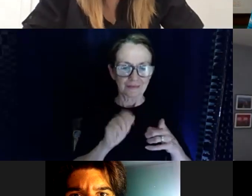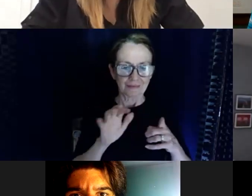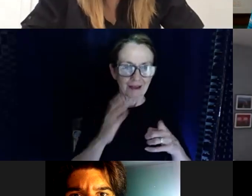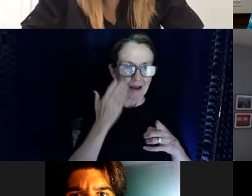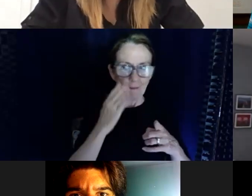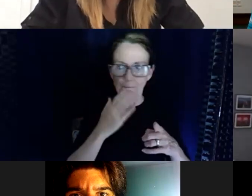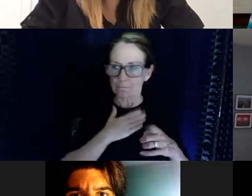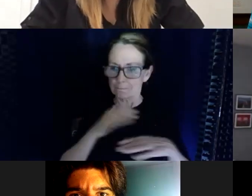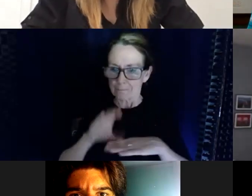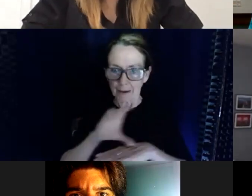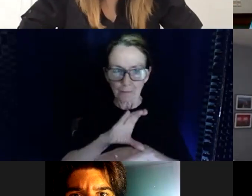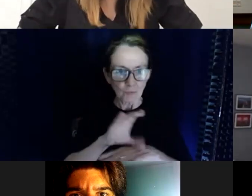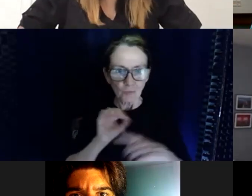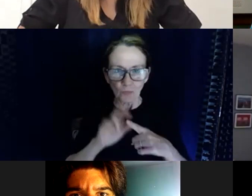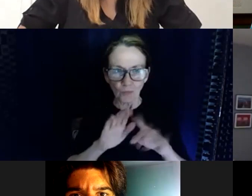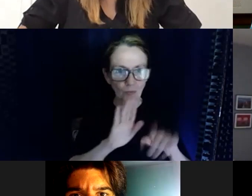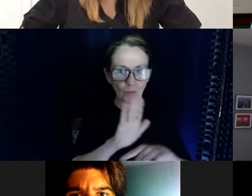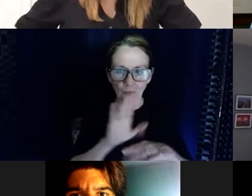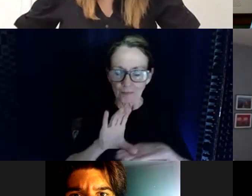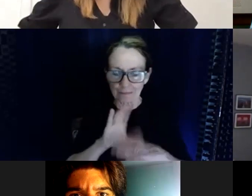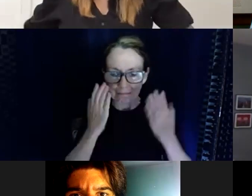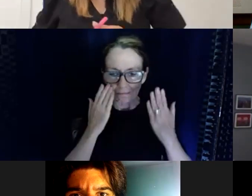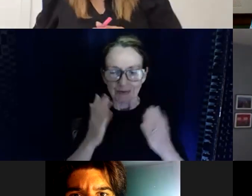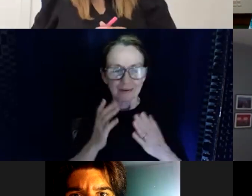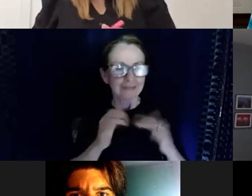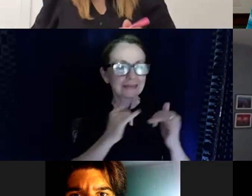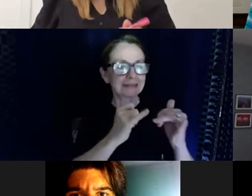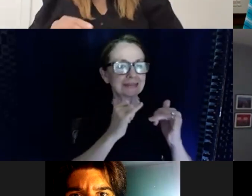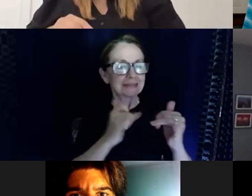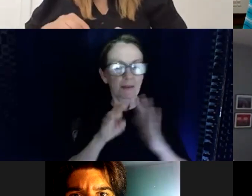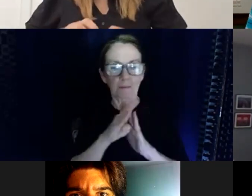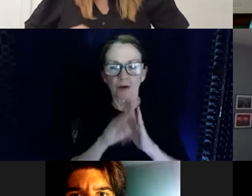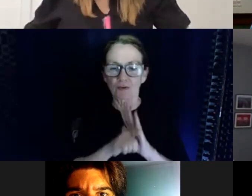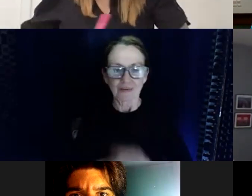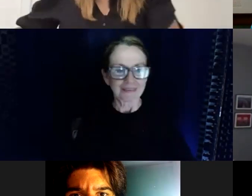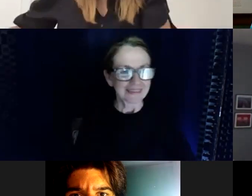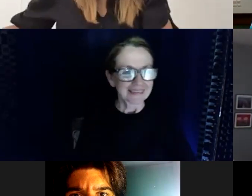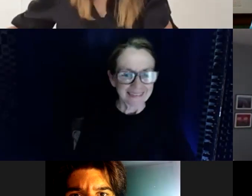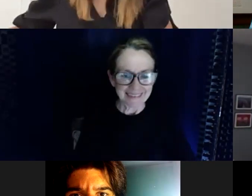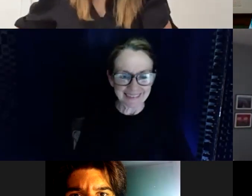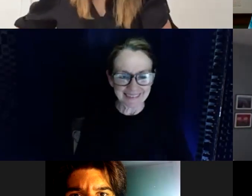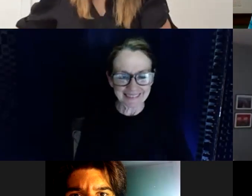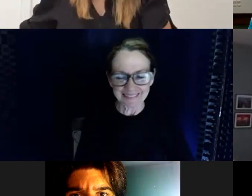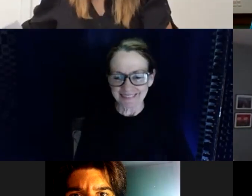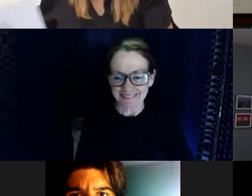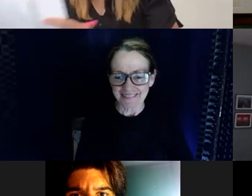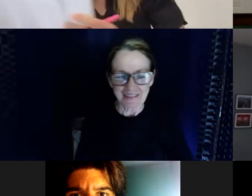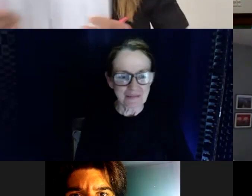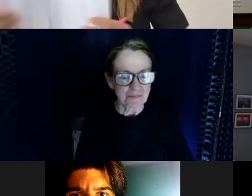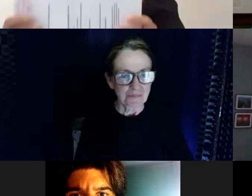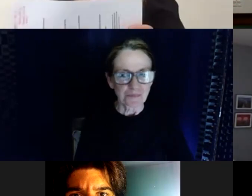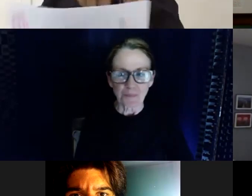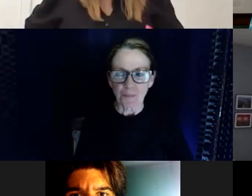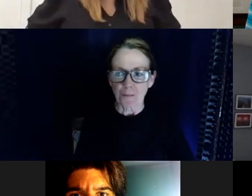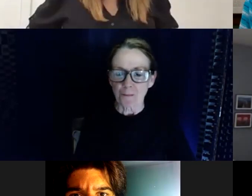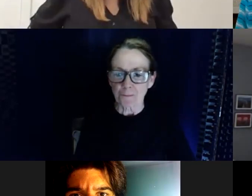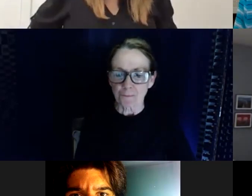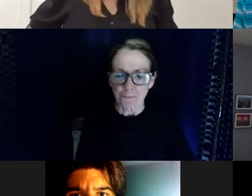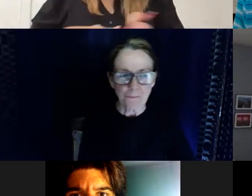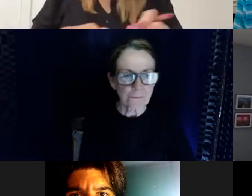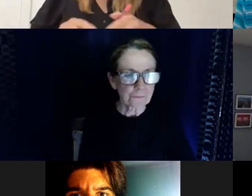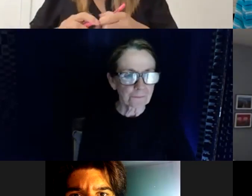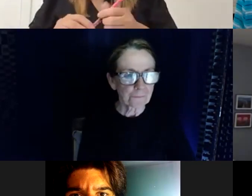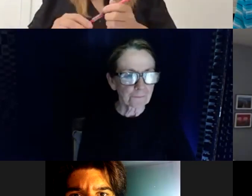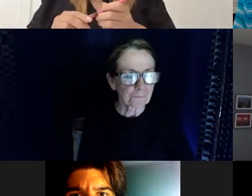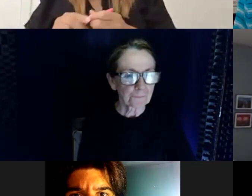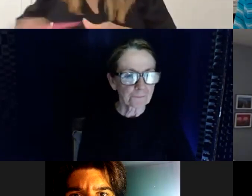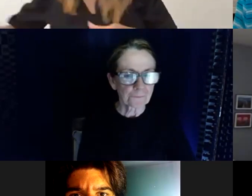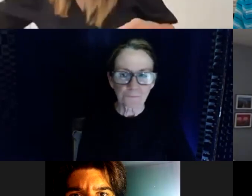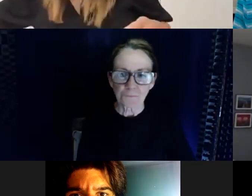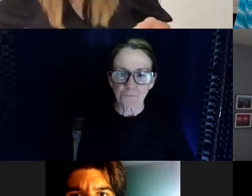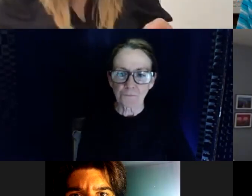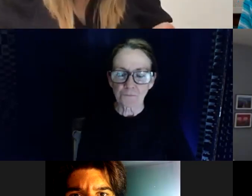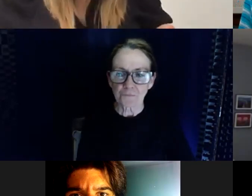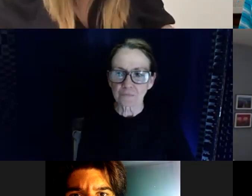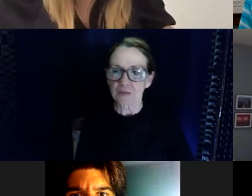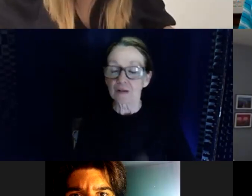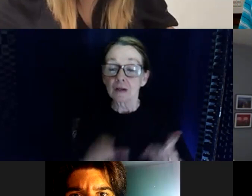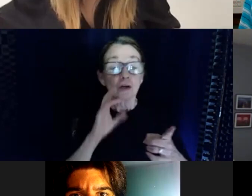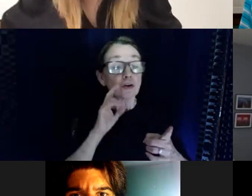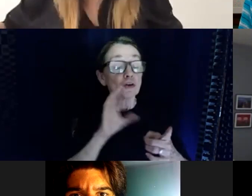OKAY.